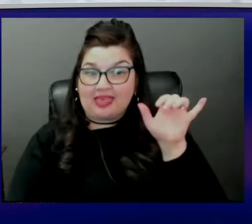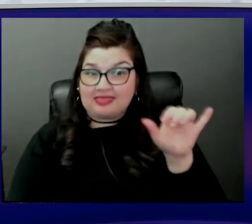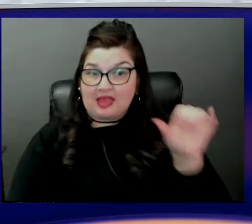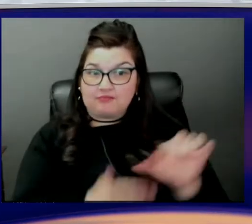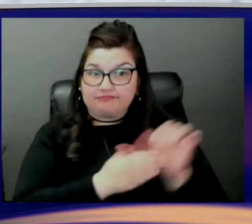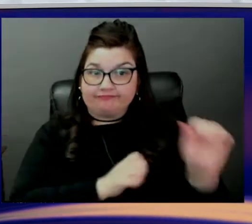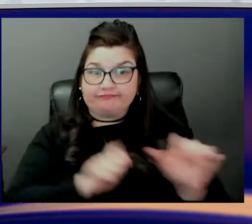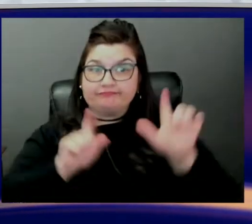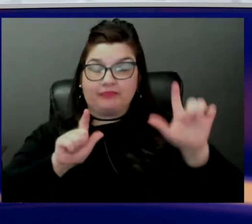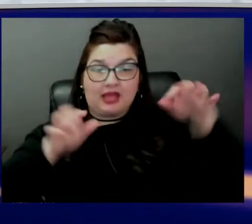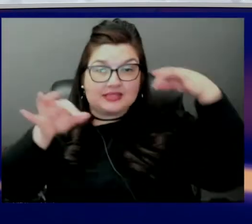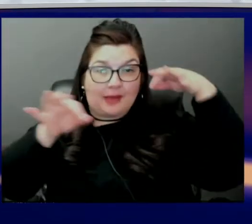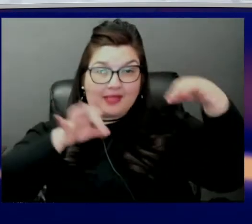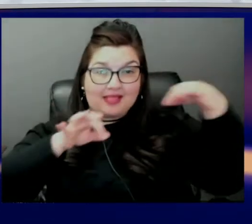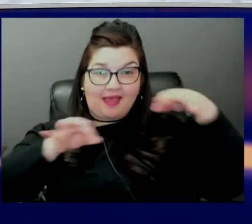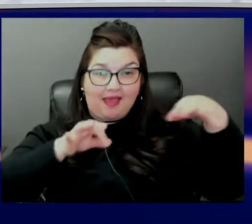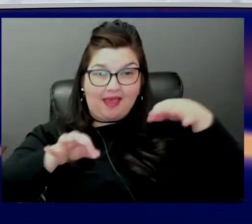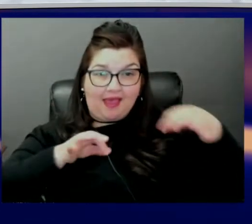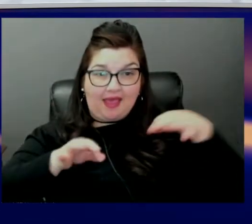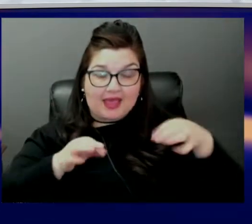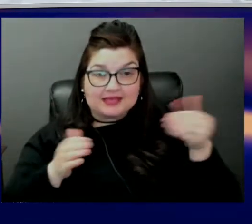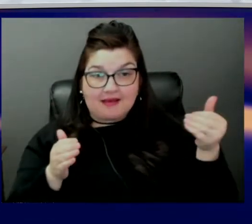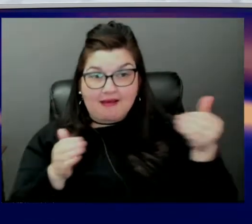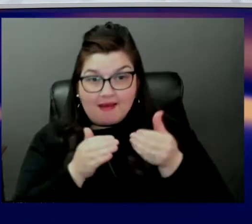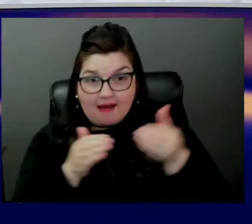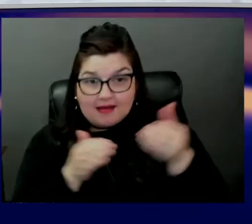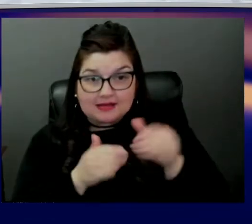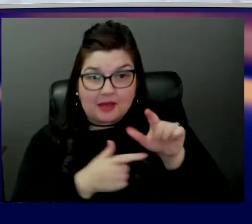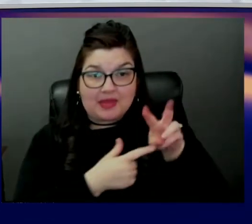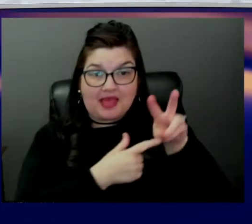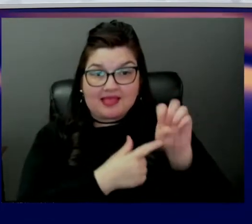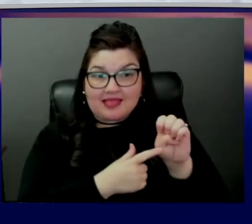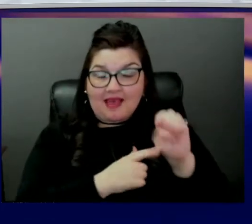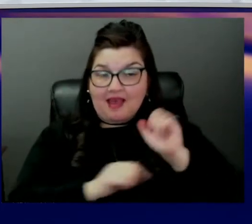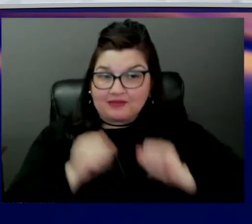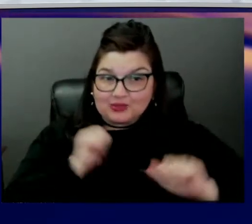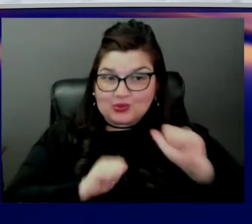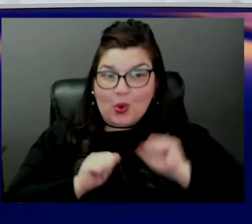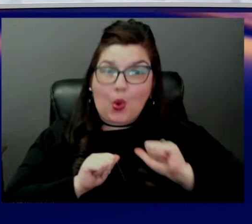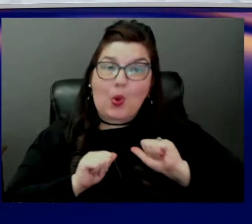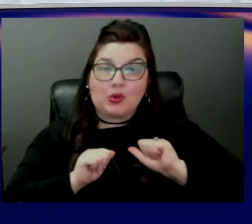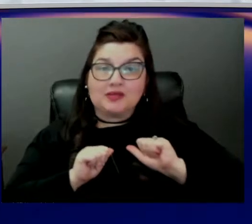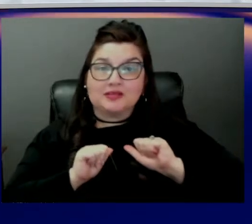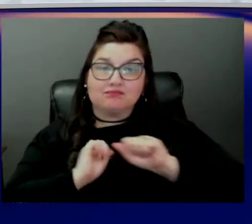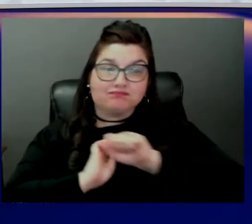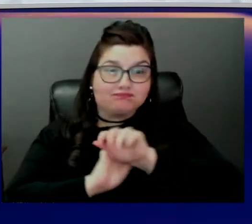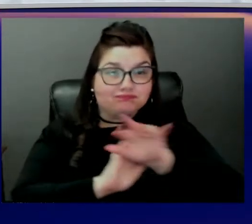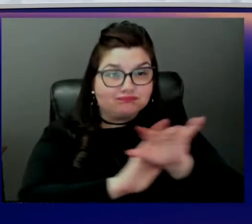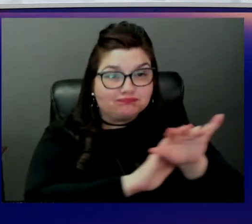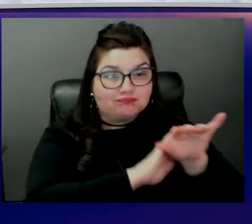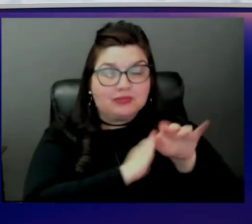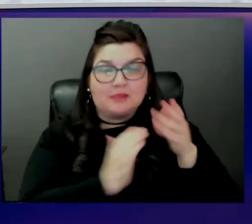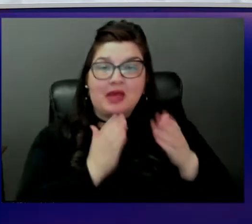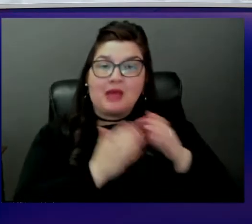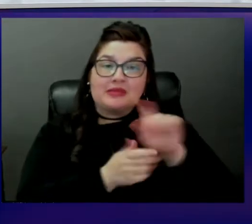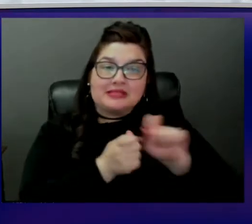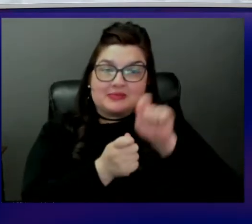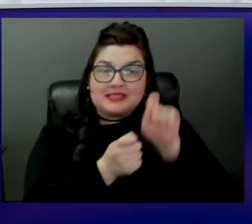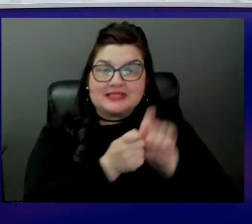through the upcoming live shows that we broadcast for certain activities. Maybe they're aligned to the get certified associate challenge,